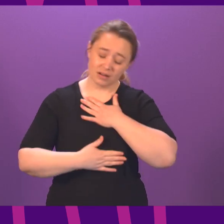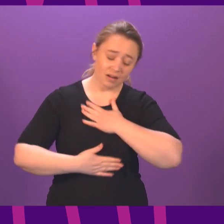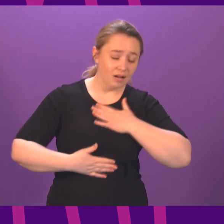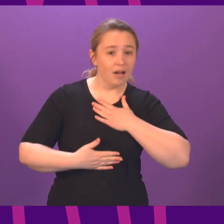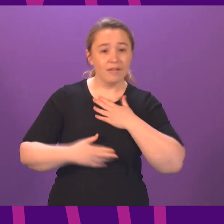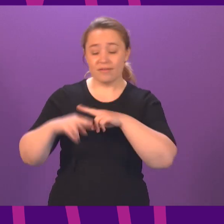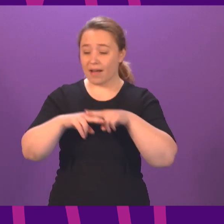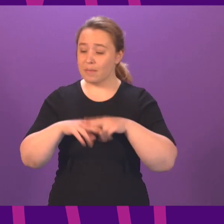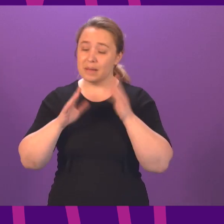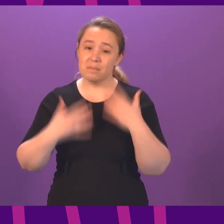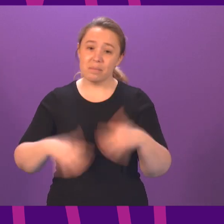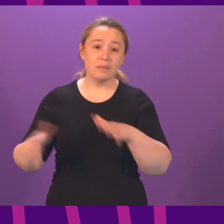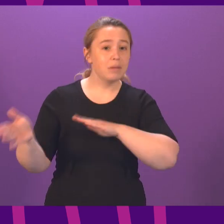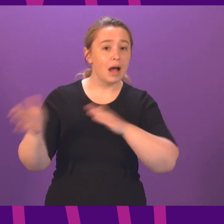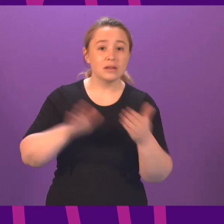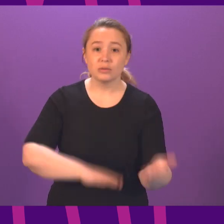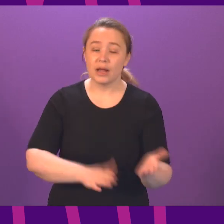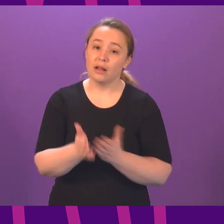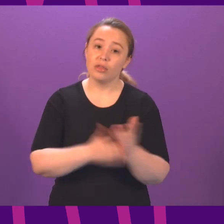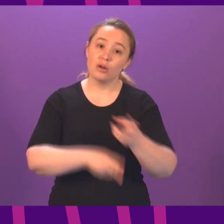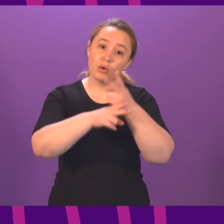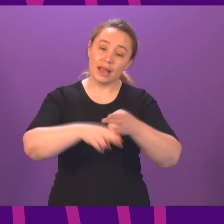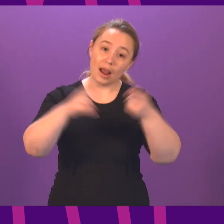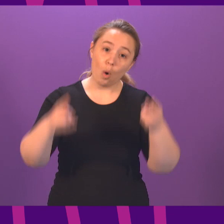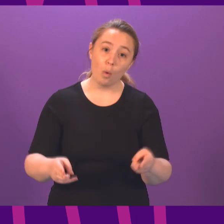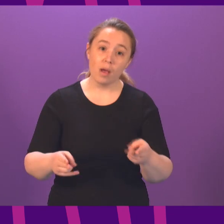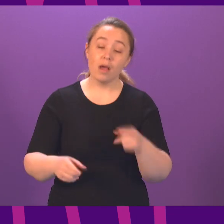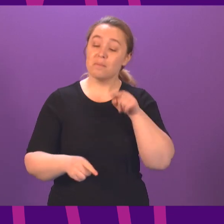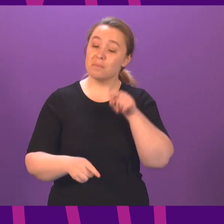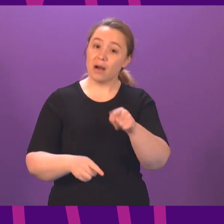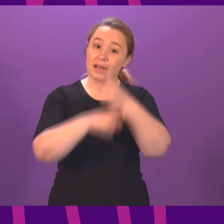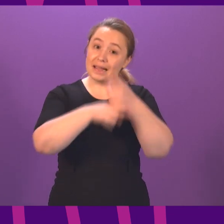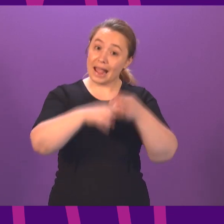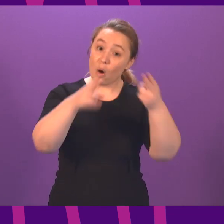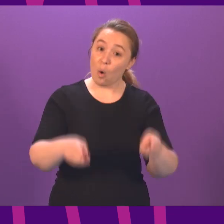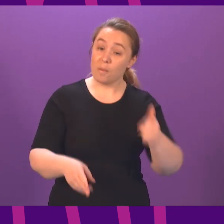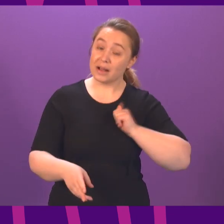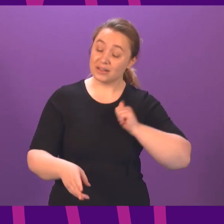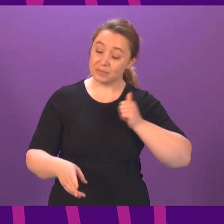our care homes—the very places where we expect our elderly and our vulnerable to be safe.